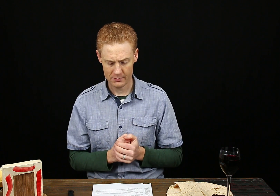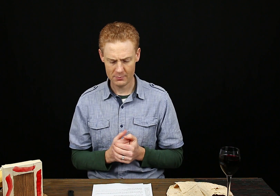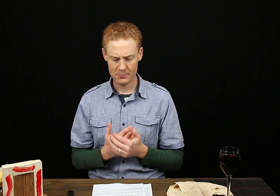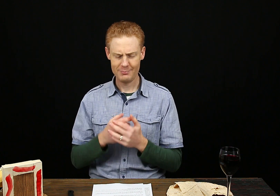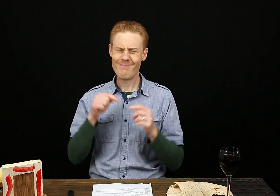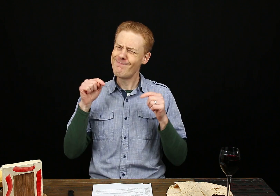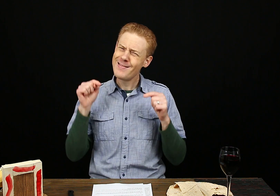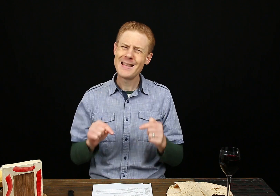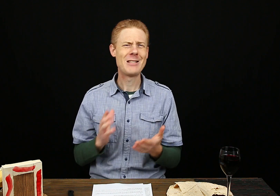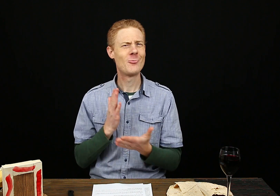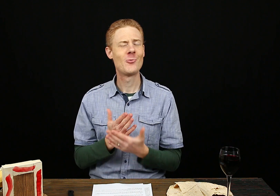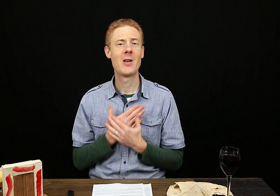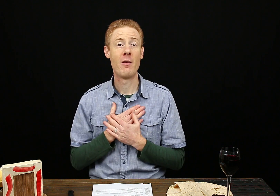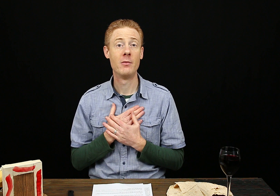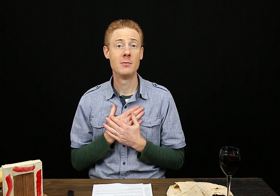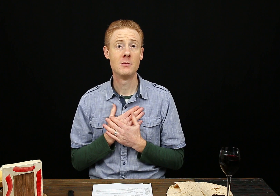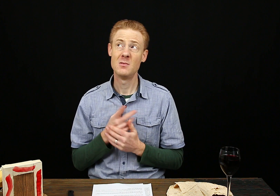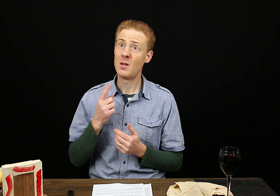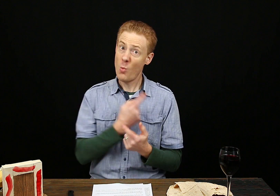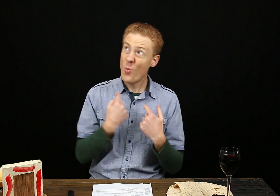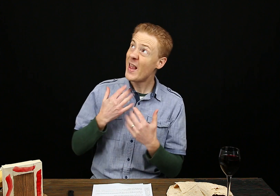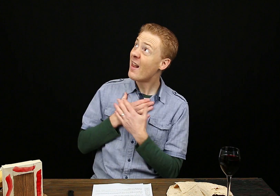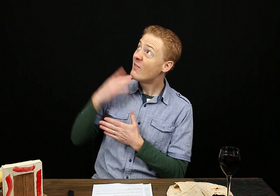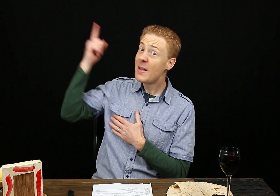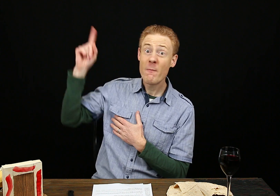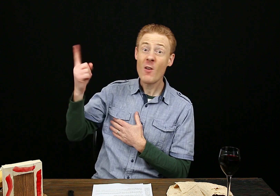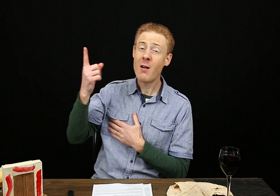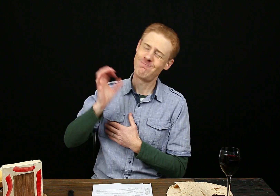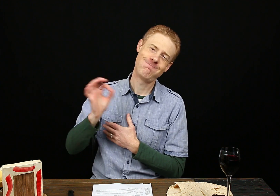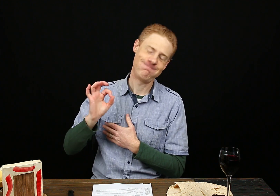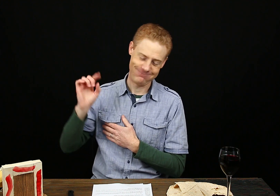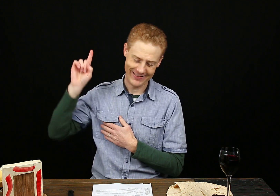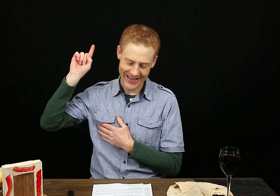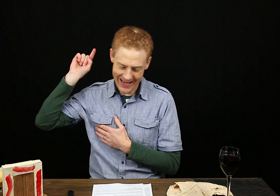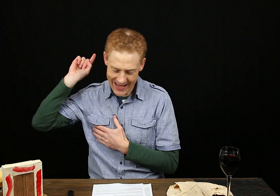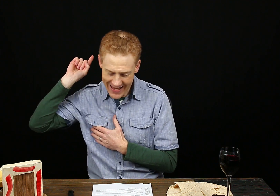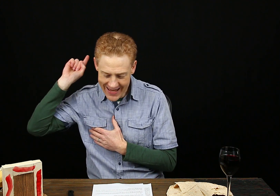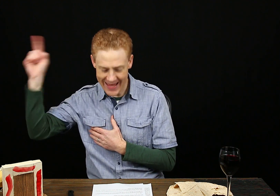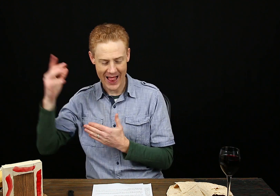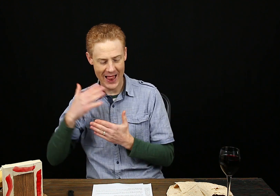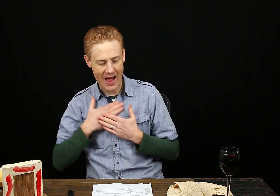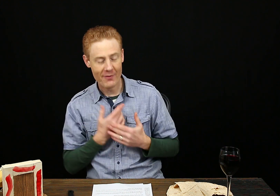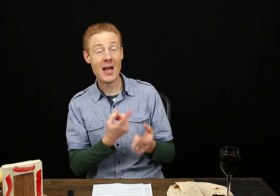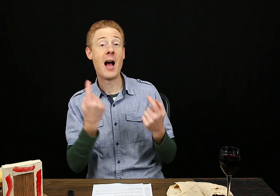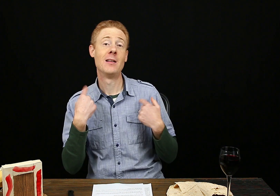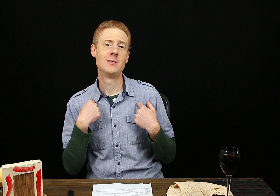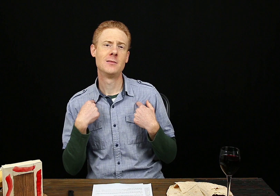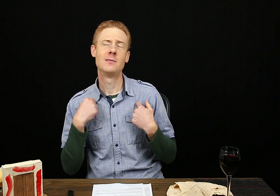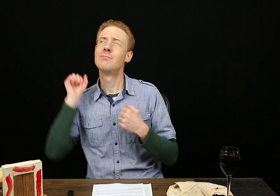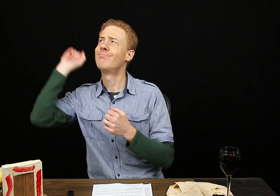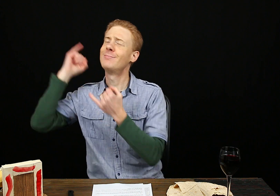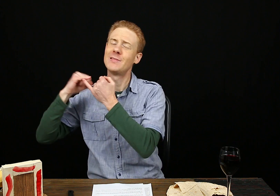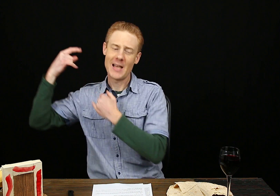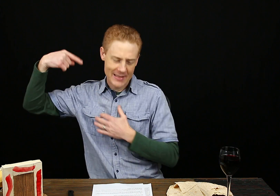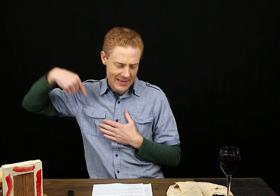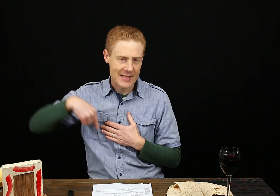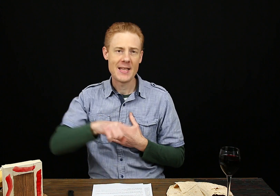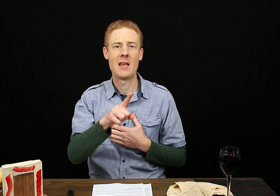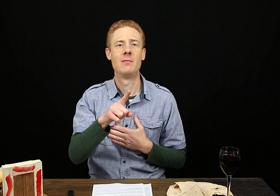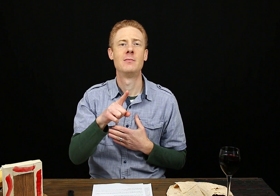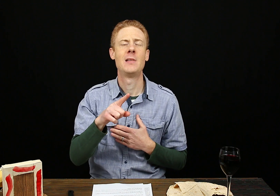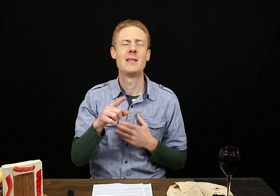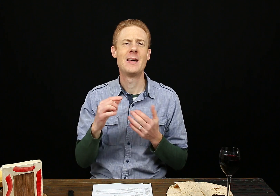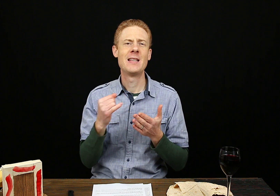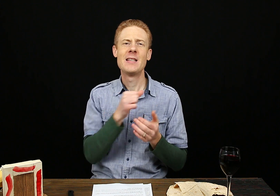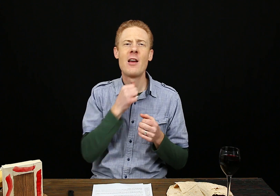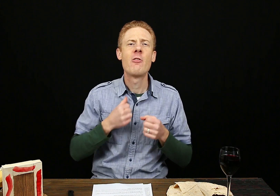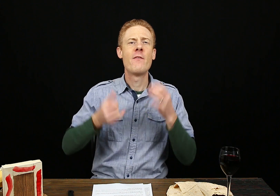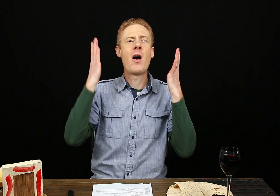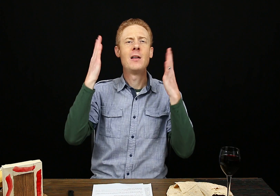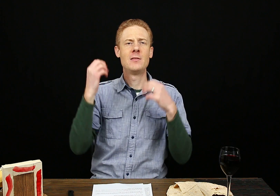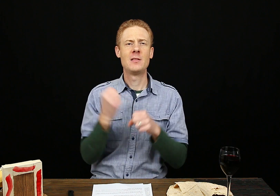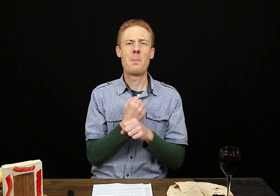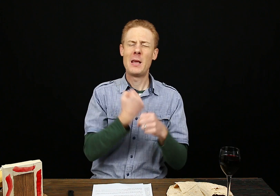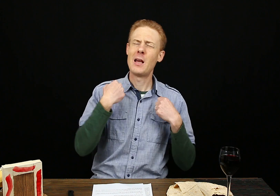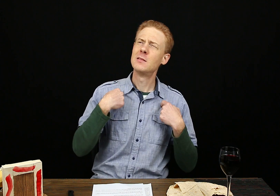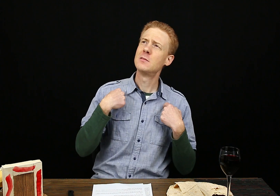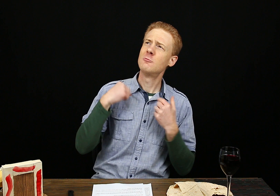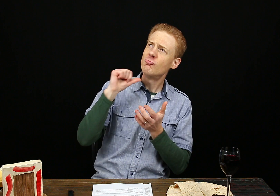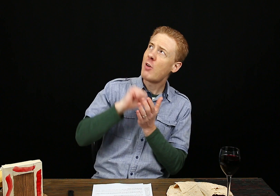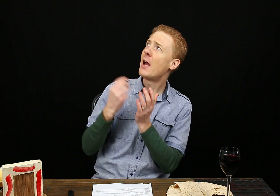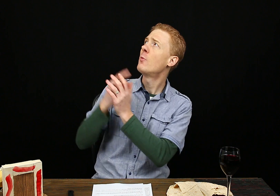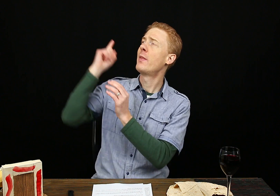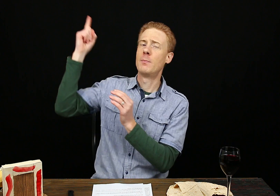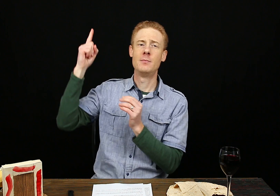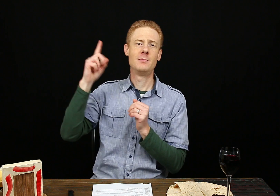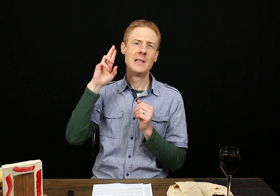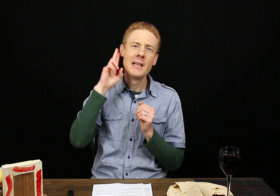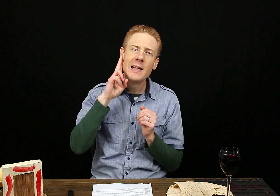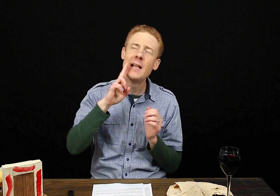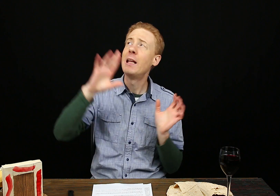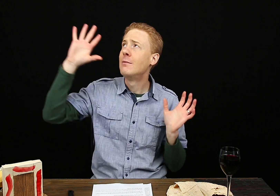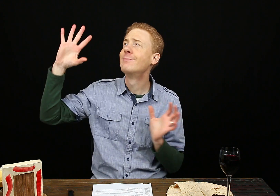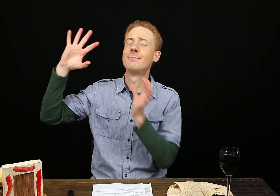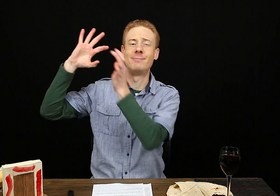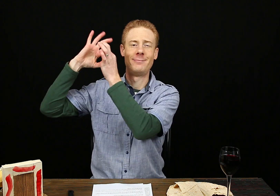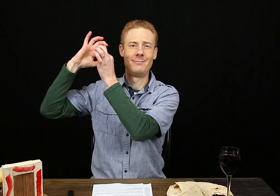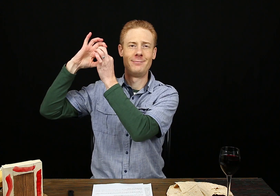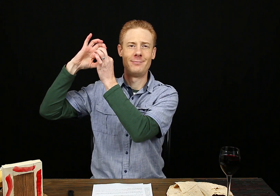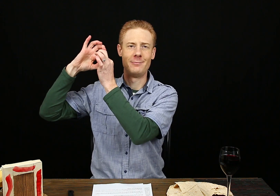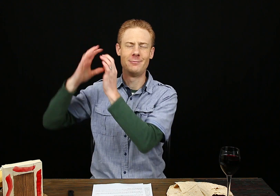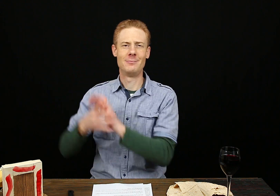10 This is love: not that we loved God, but that he loved us and sent his Son as an atoning sacrifice for our sins.